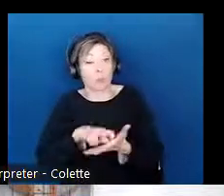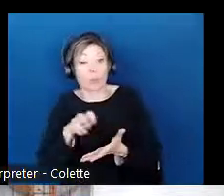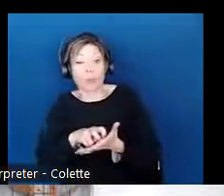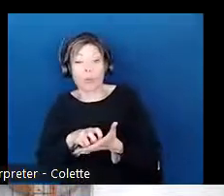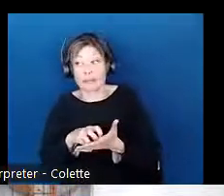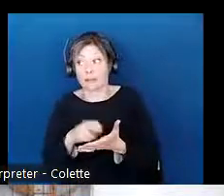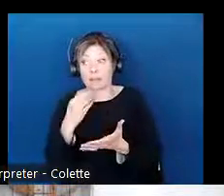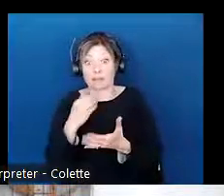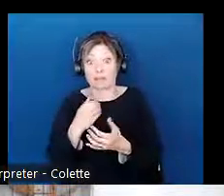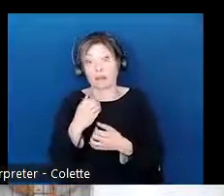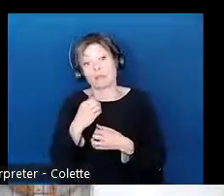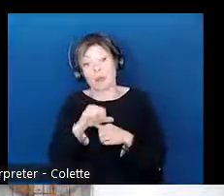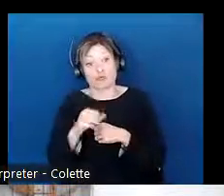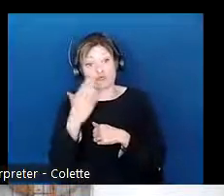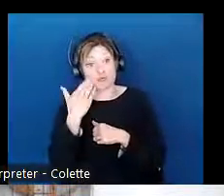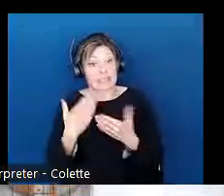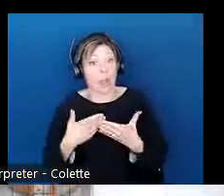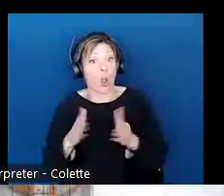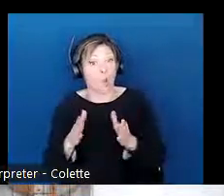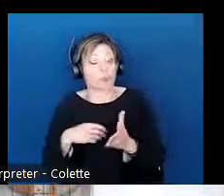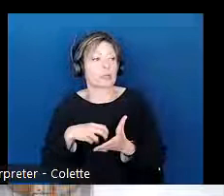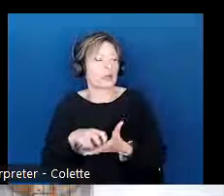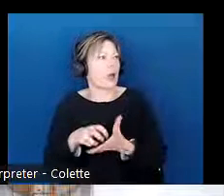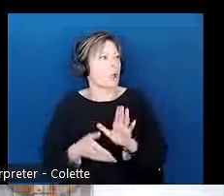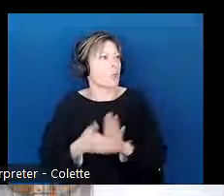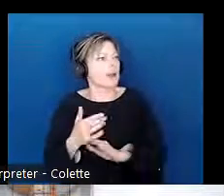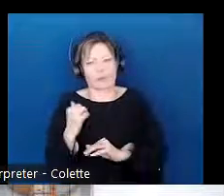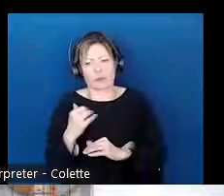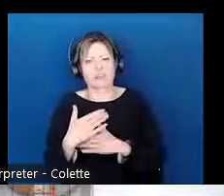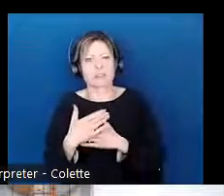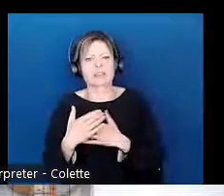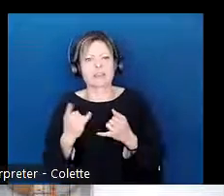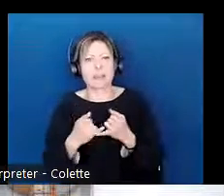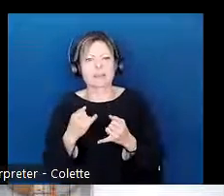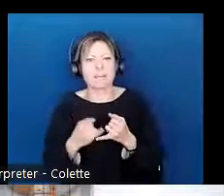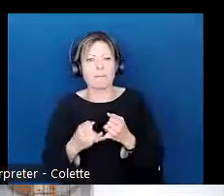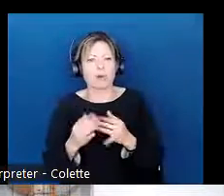because I went up there one weekend I think it was in September and uh walked along quite a